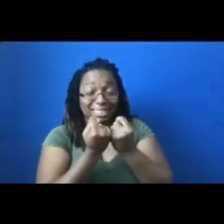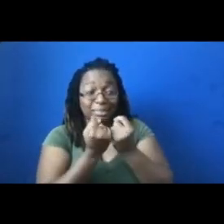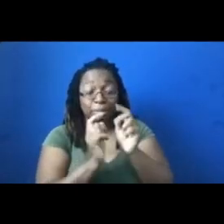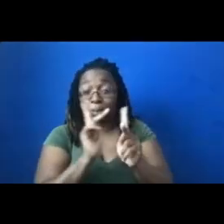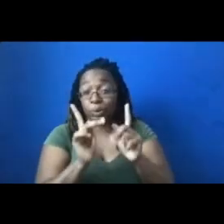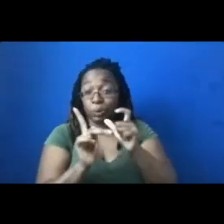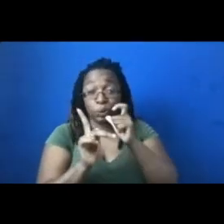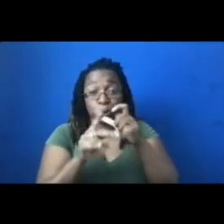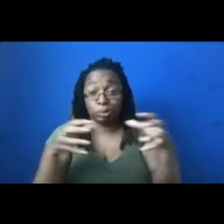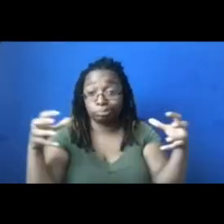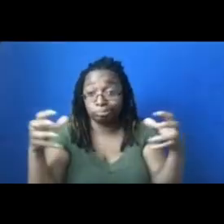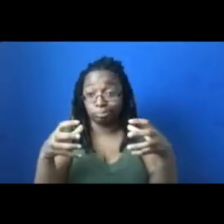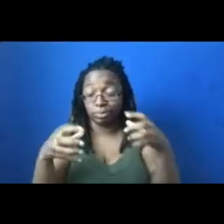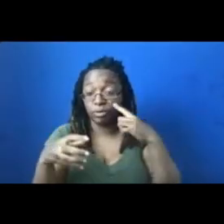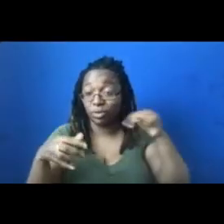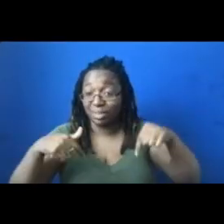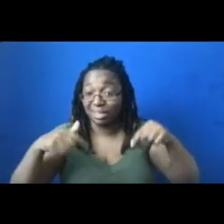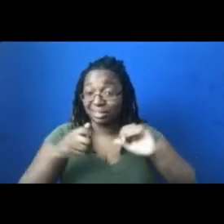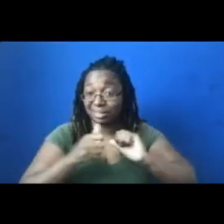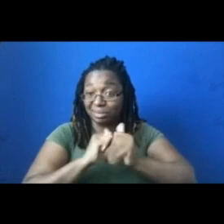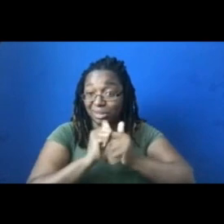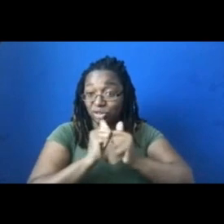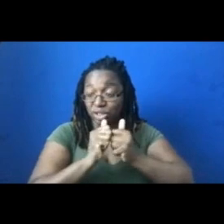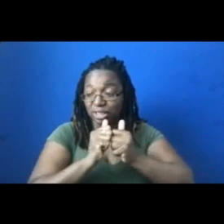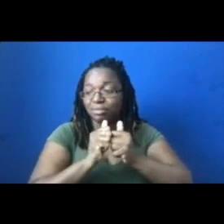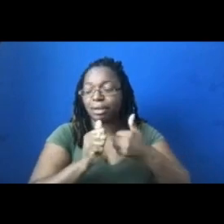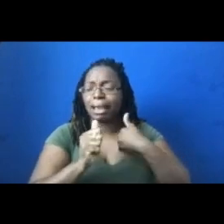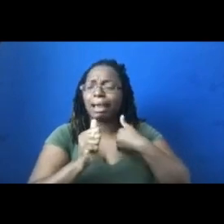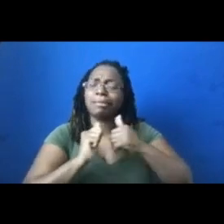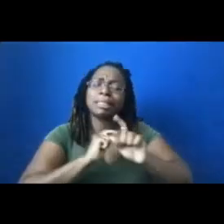this competition, have come up with a series of scenarios that